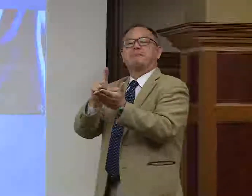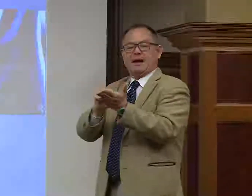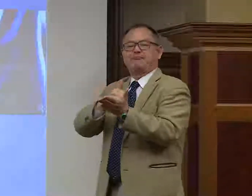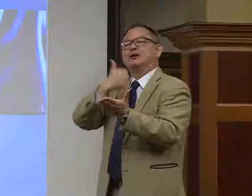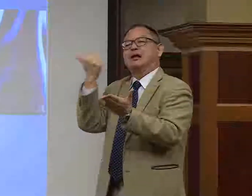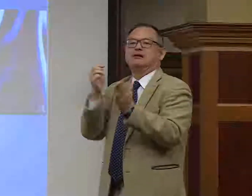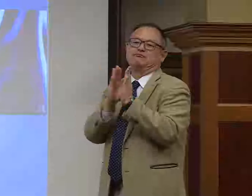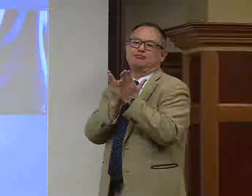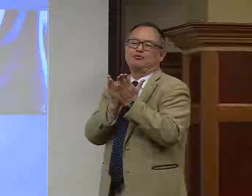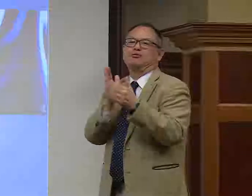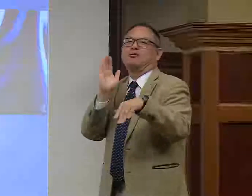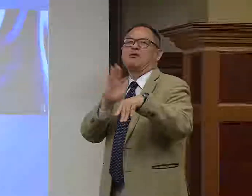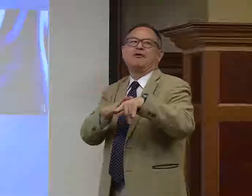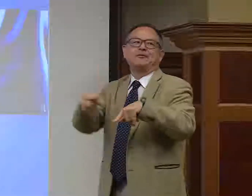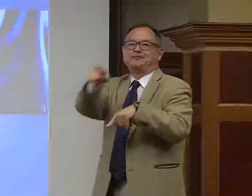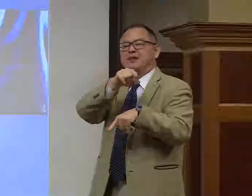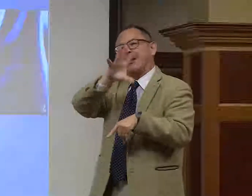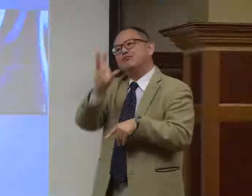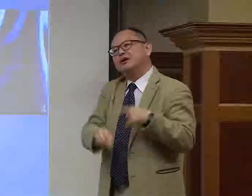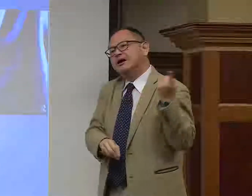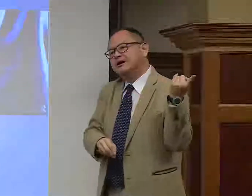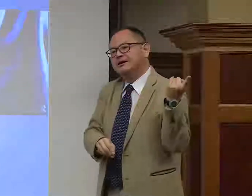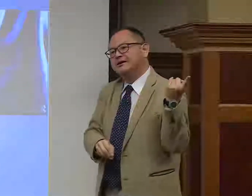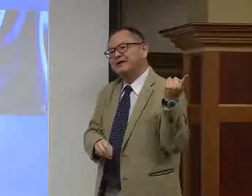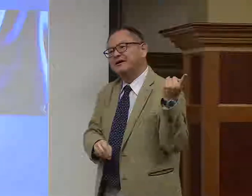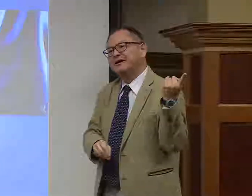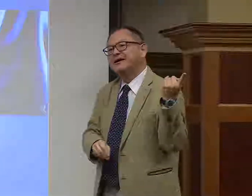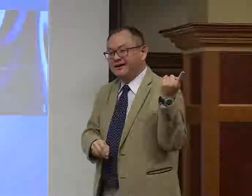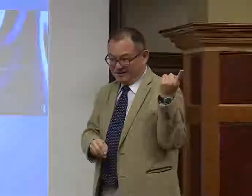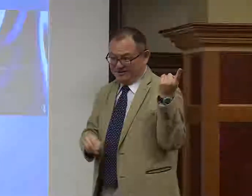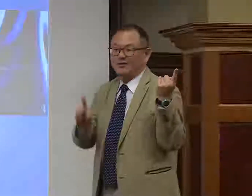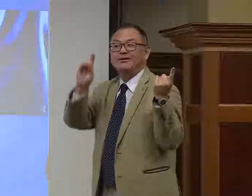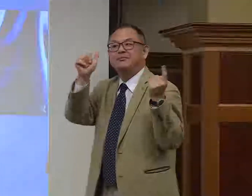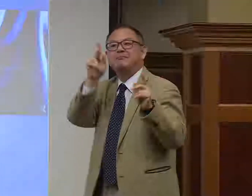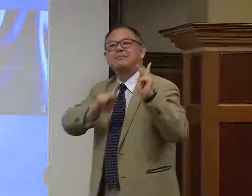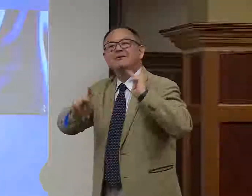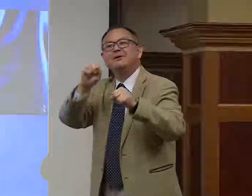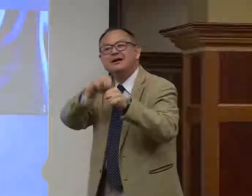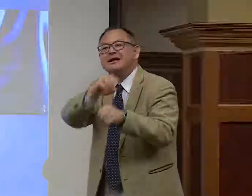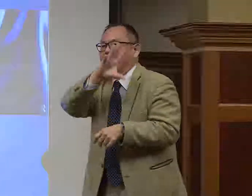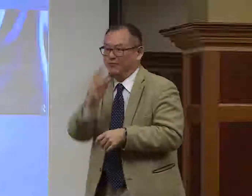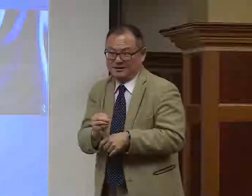and then also in Africa. There are many people in Africa